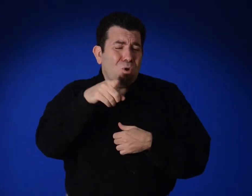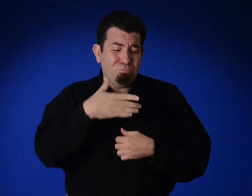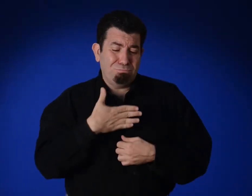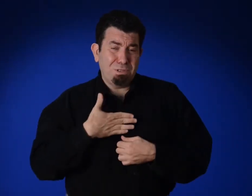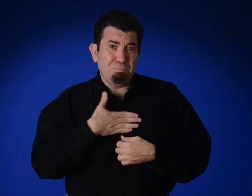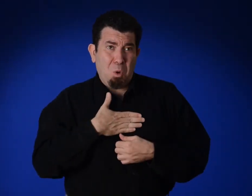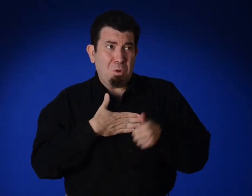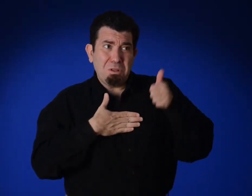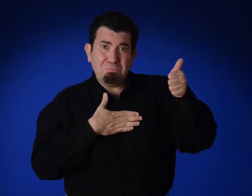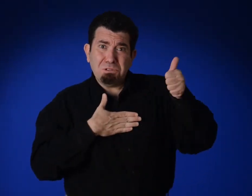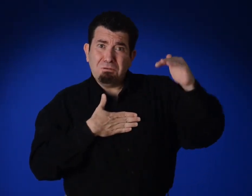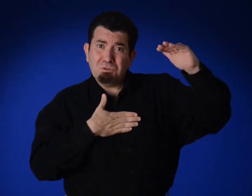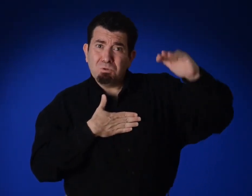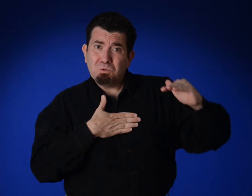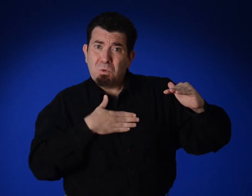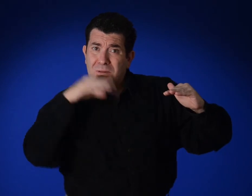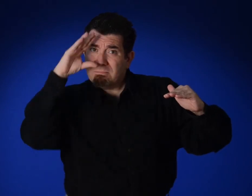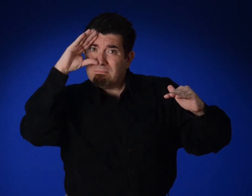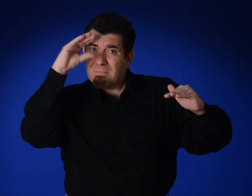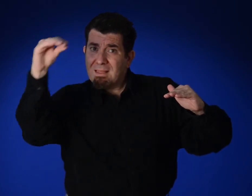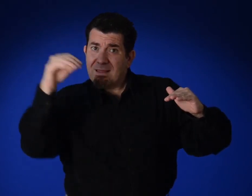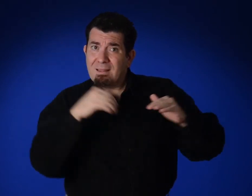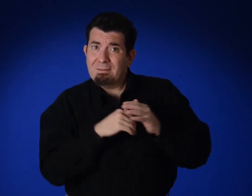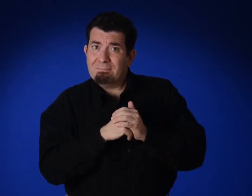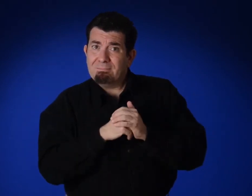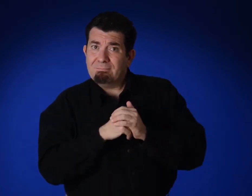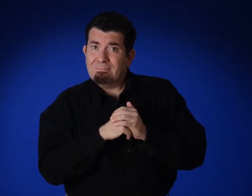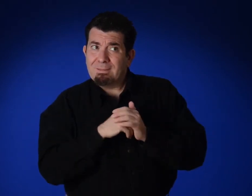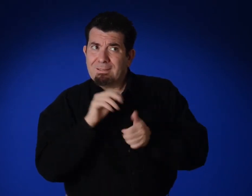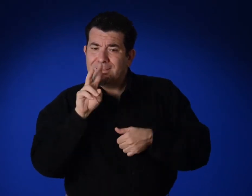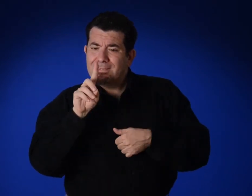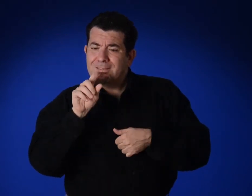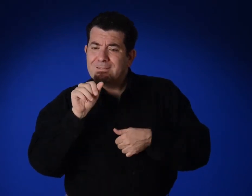Napoleon was a short man.